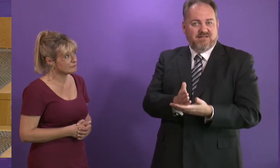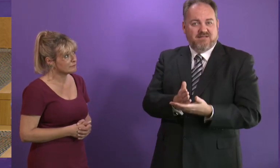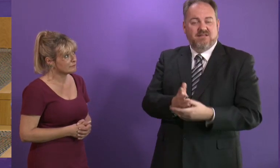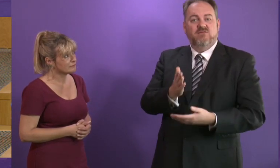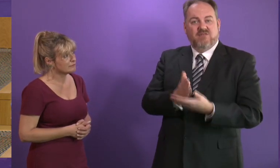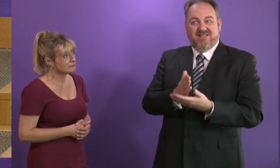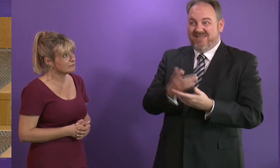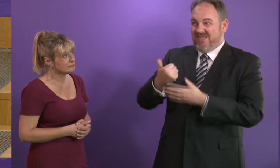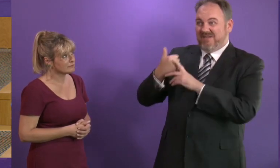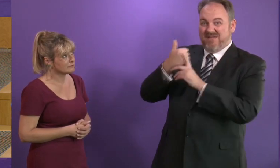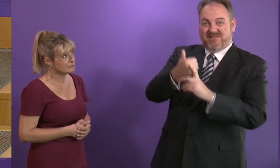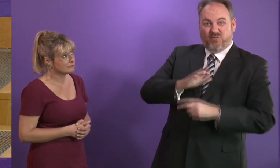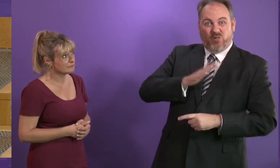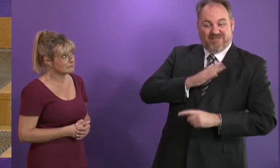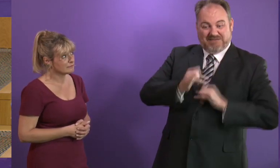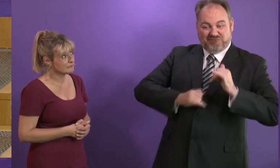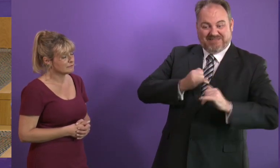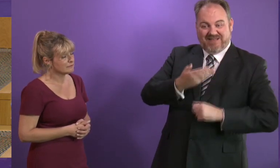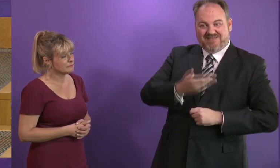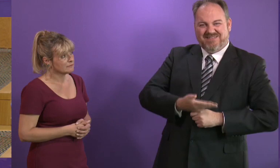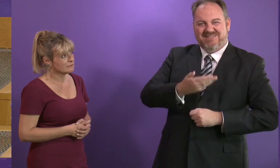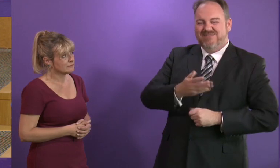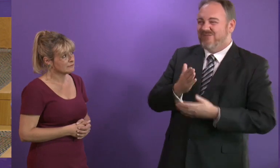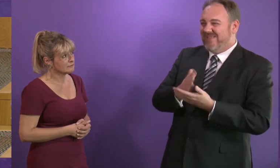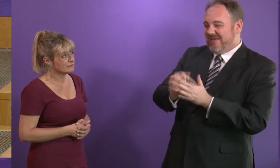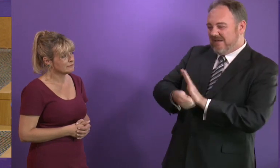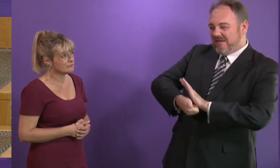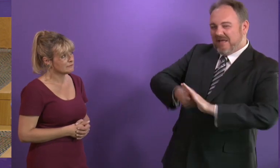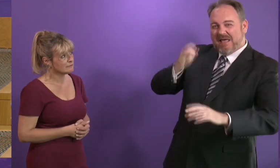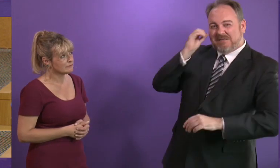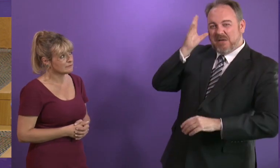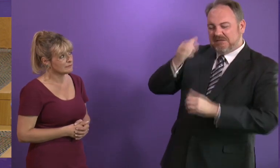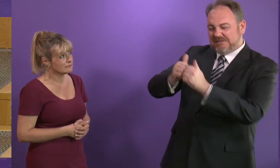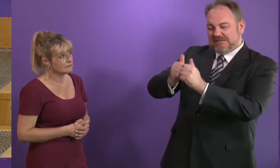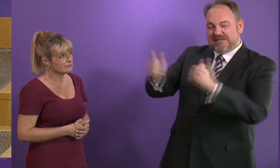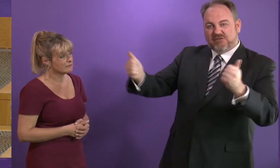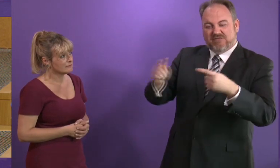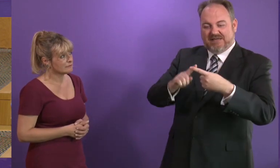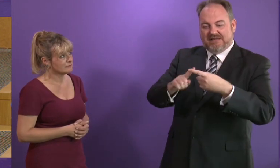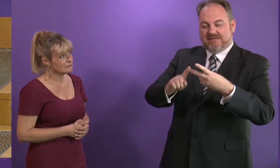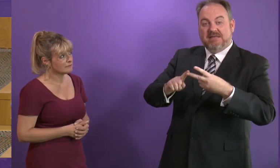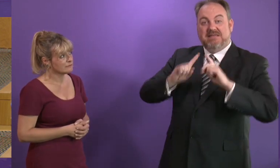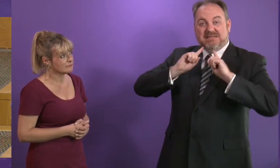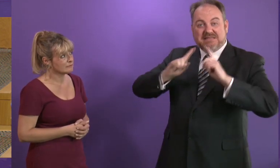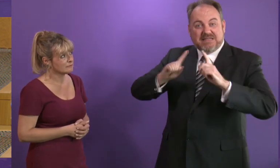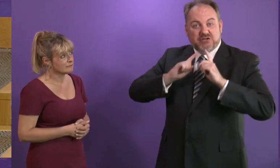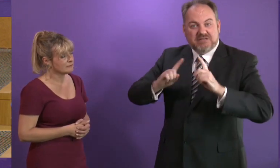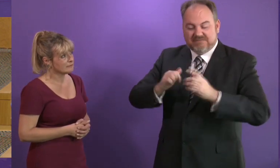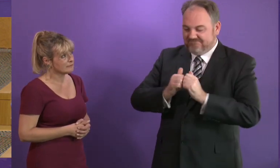own advisers. Experts are against the tests, teachers have spoken out against the tests